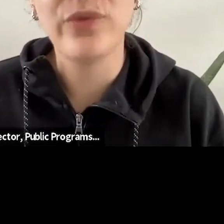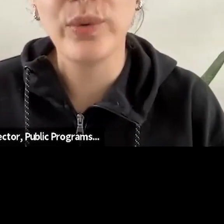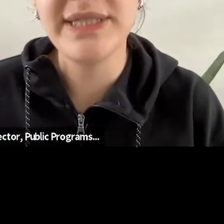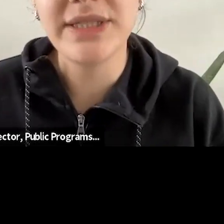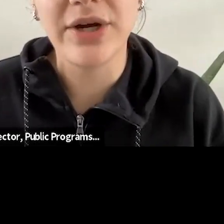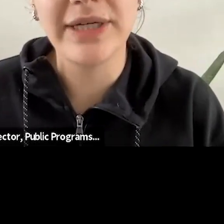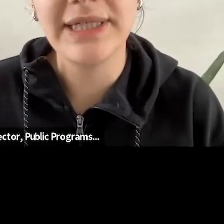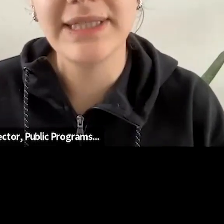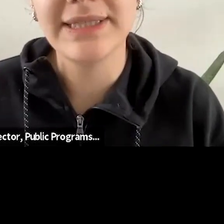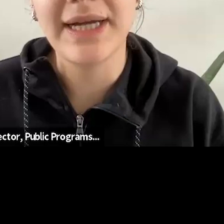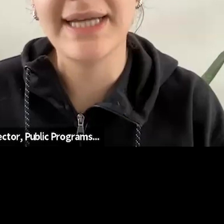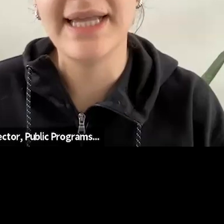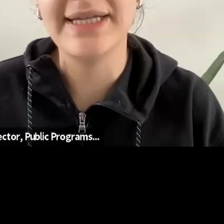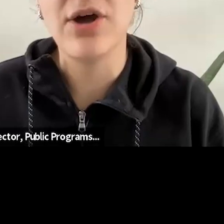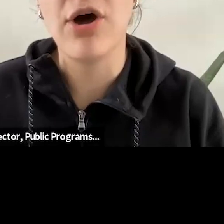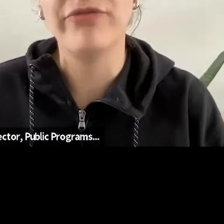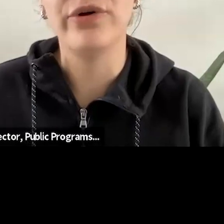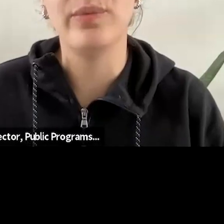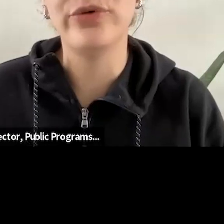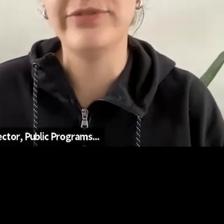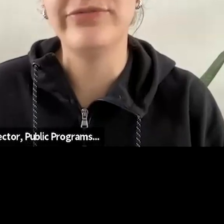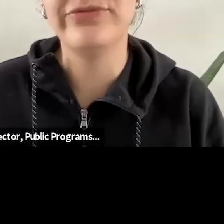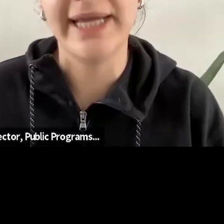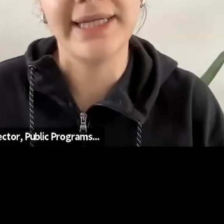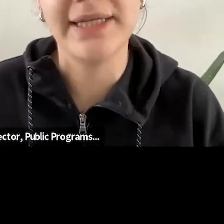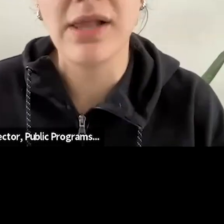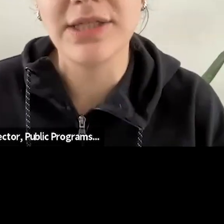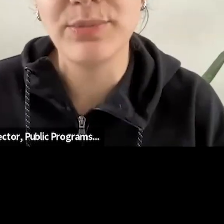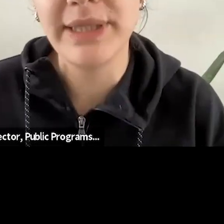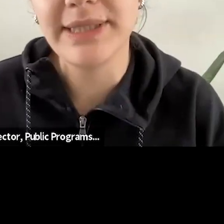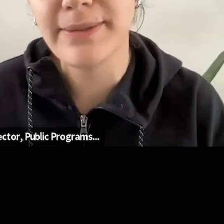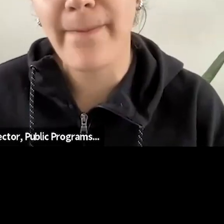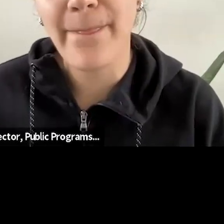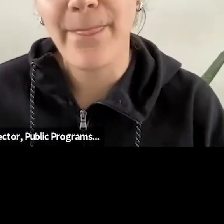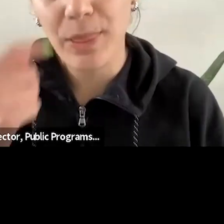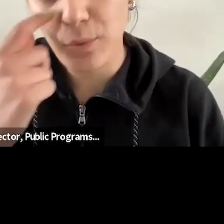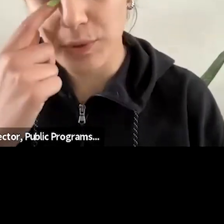Before we start, I'd like to offer a brief land acknowledgement.